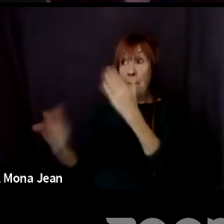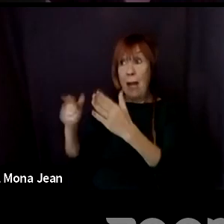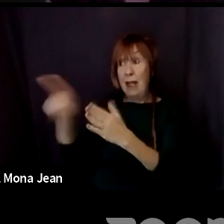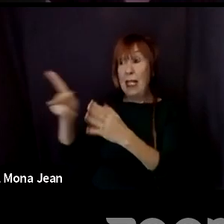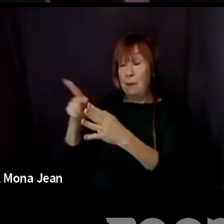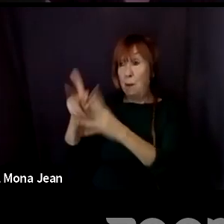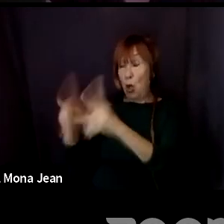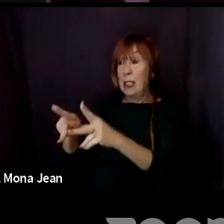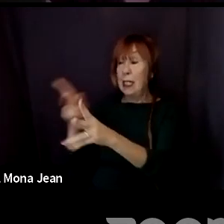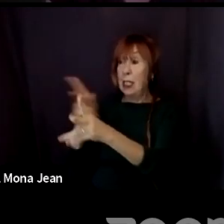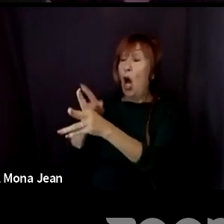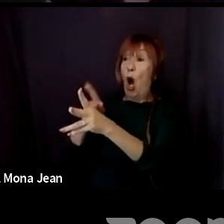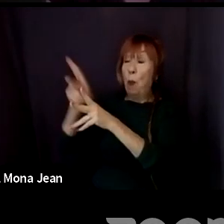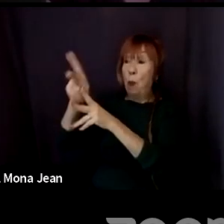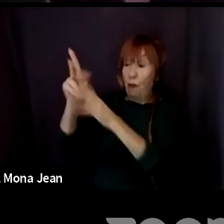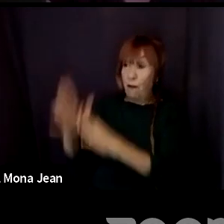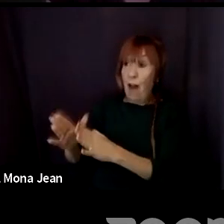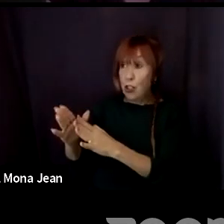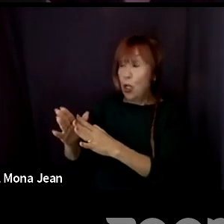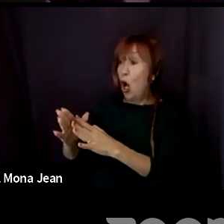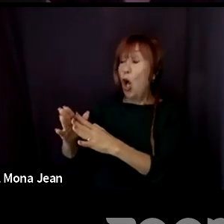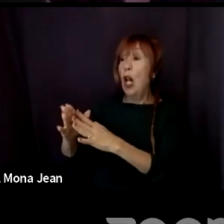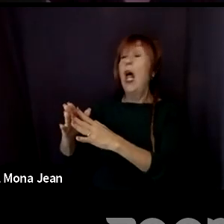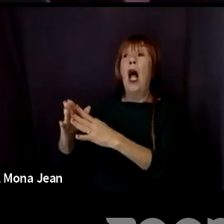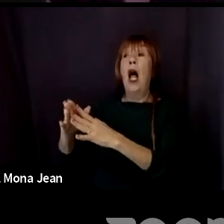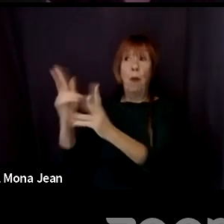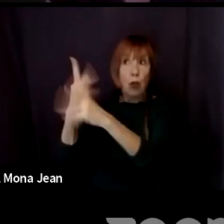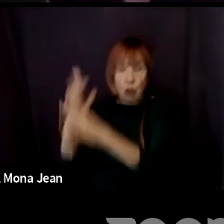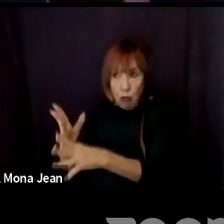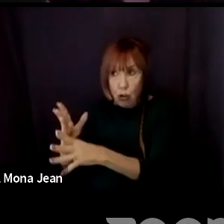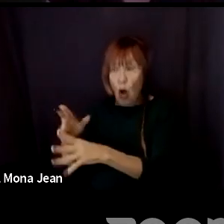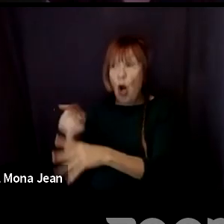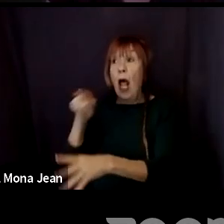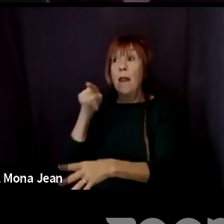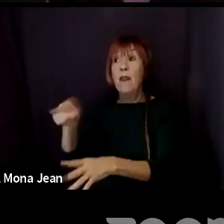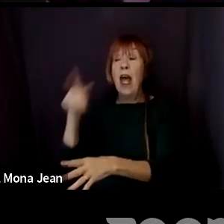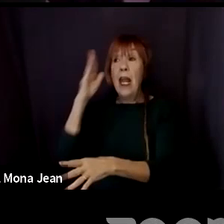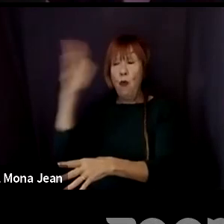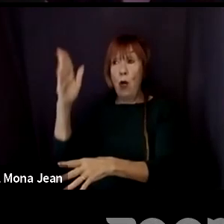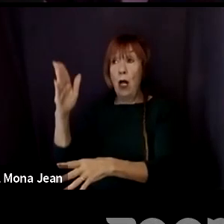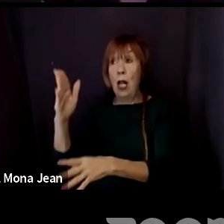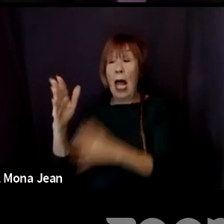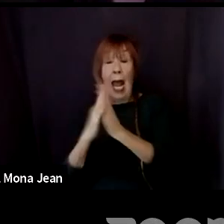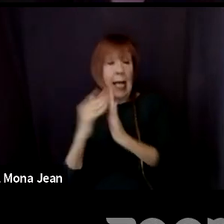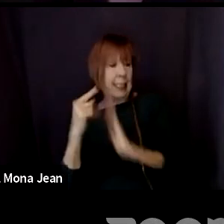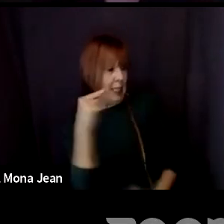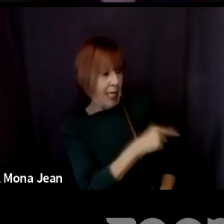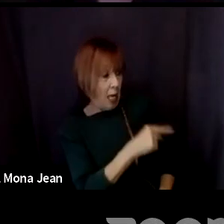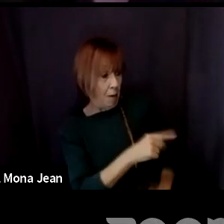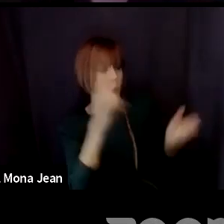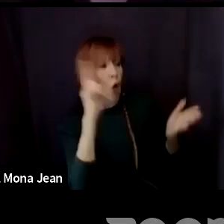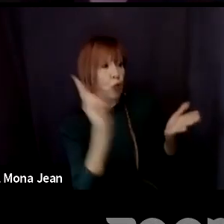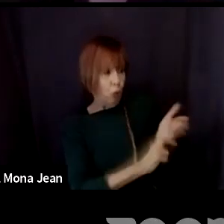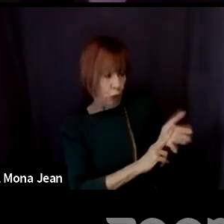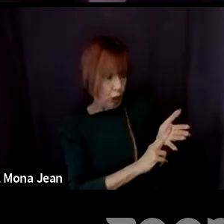They're going to want you to sign the thing that says you won't sue them, if something comes out of there studio later that sounds like yours.